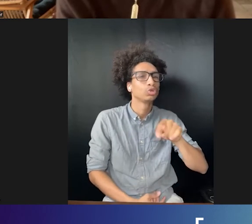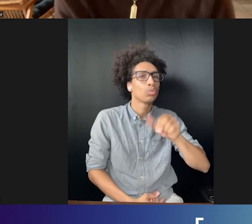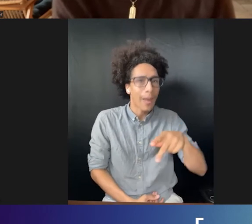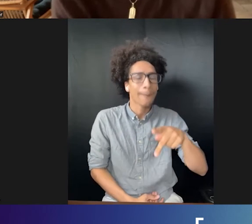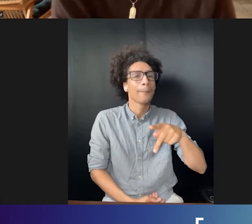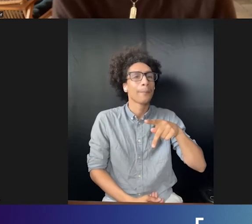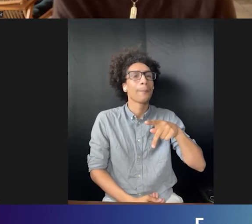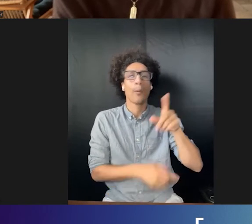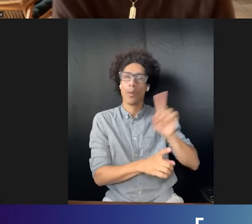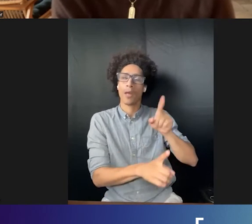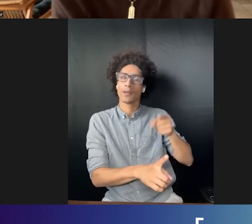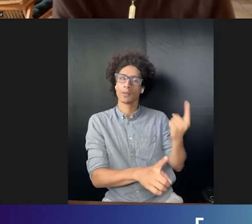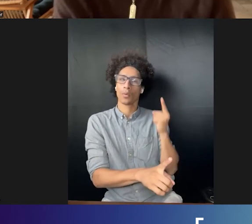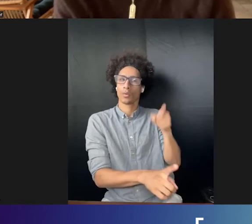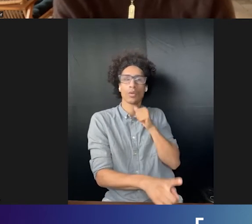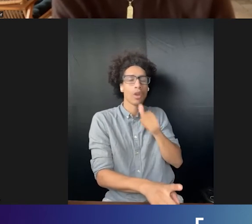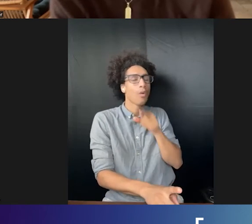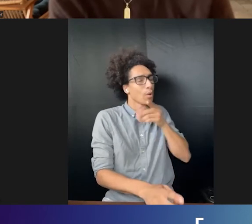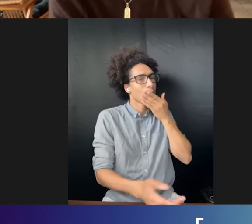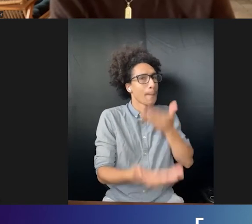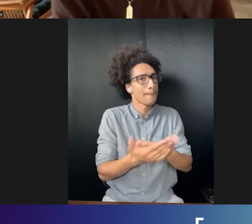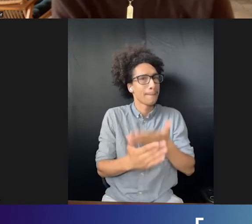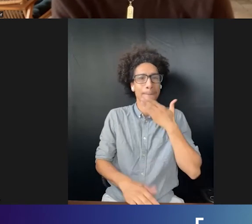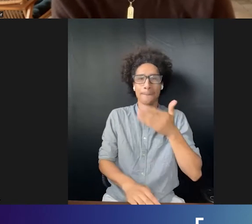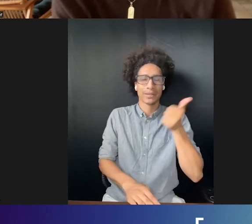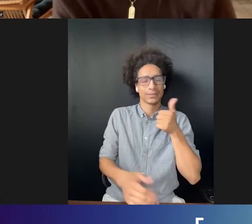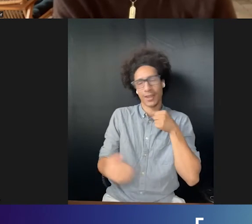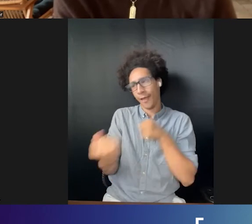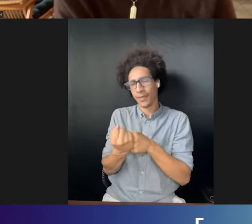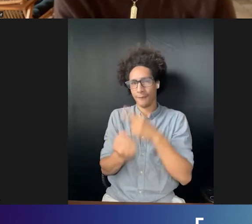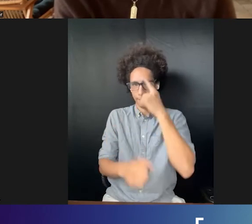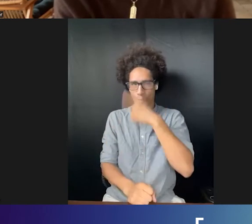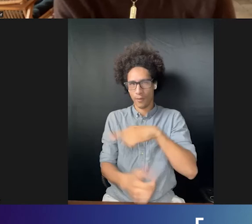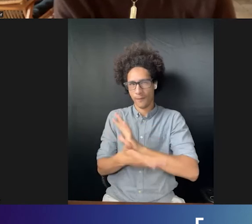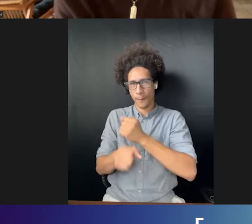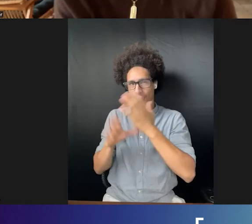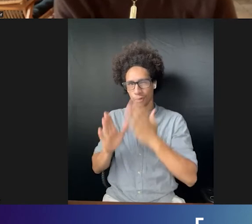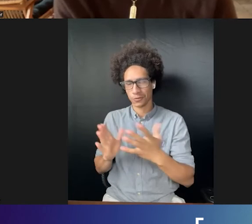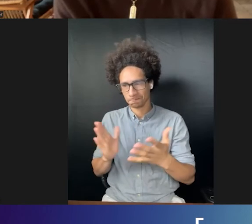to be the best advocate for them. And yet this is the person